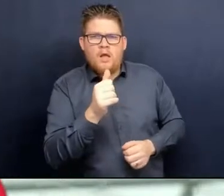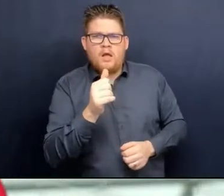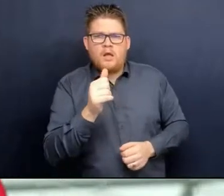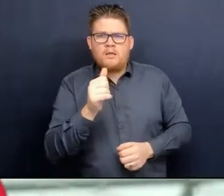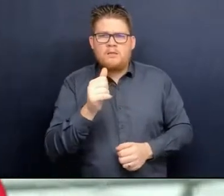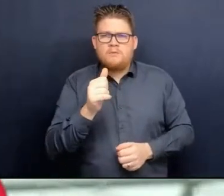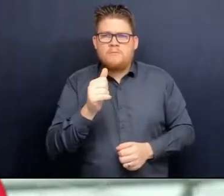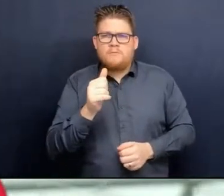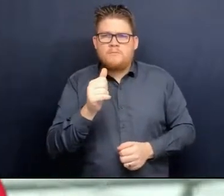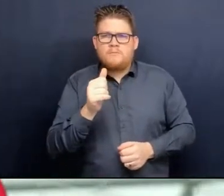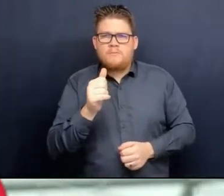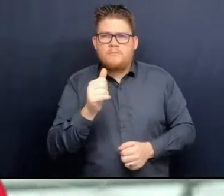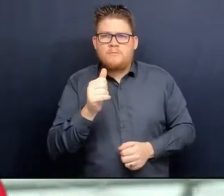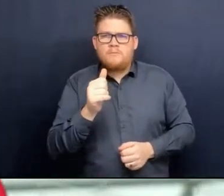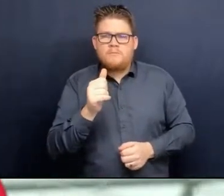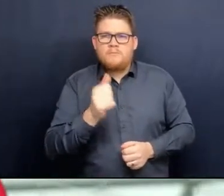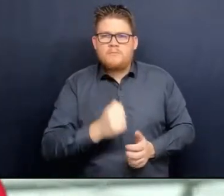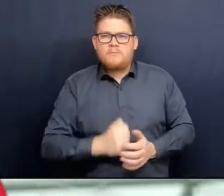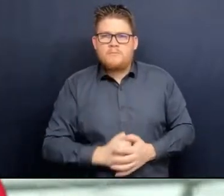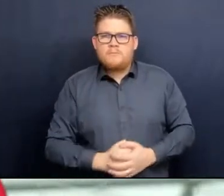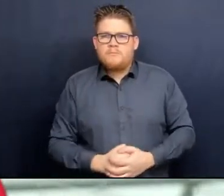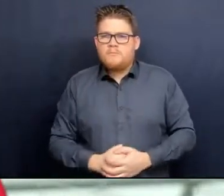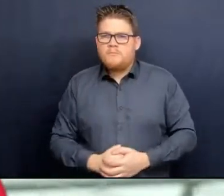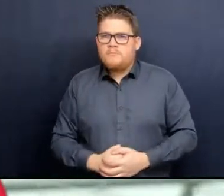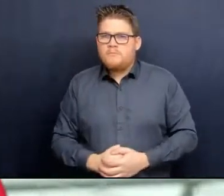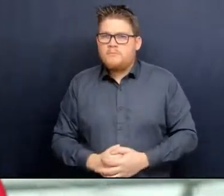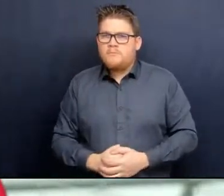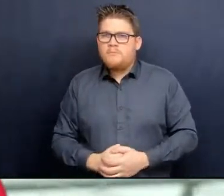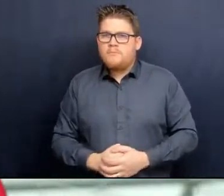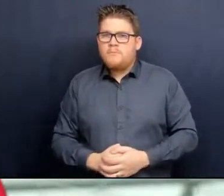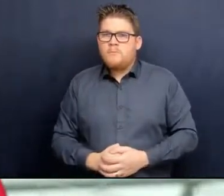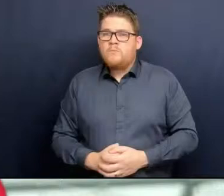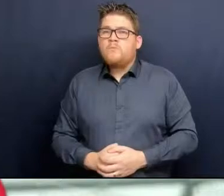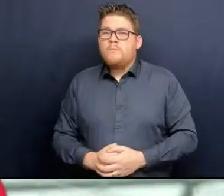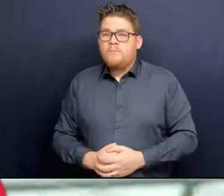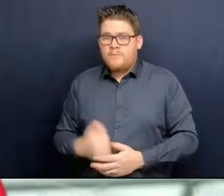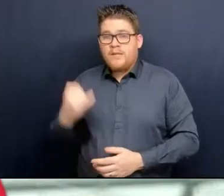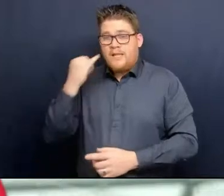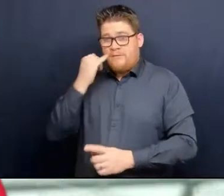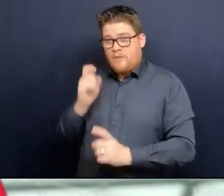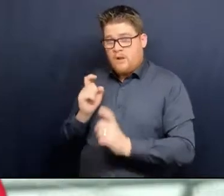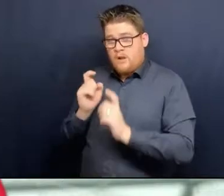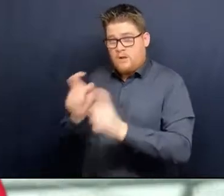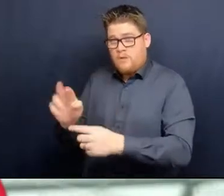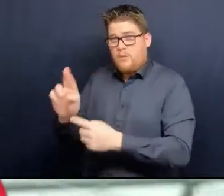Well it depends on the situation , so serology tests are covered